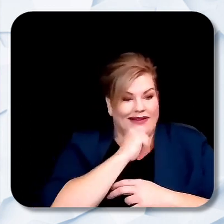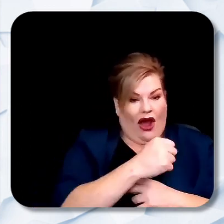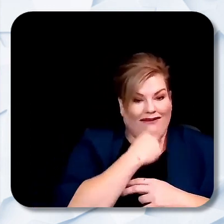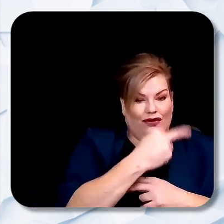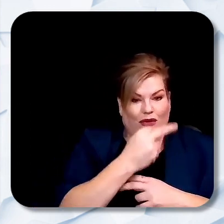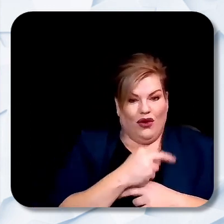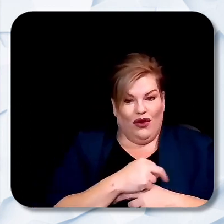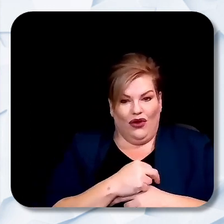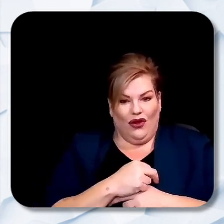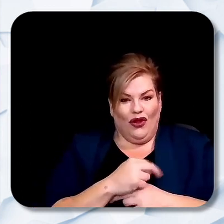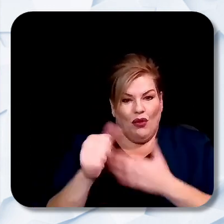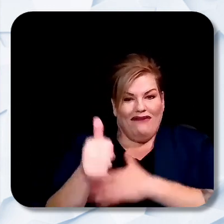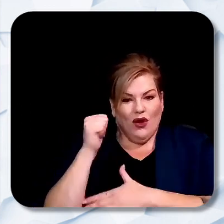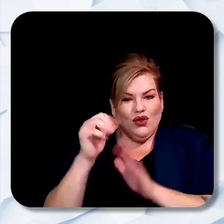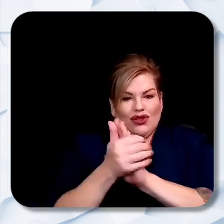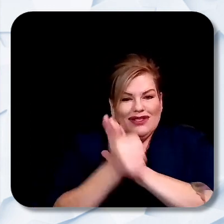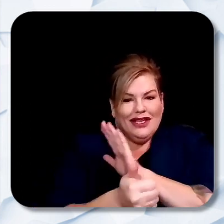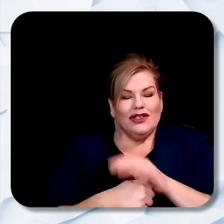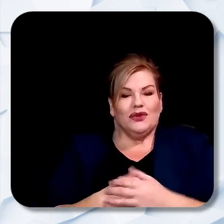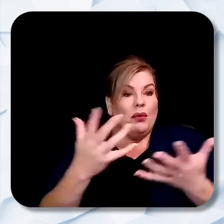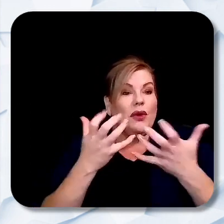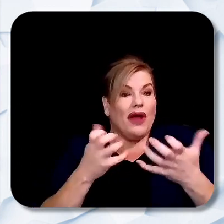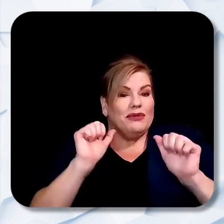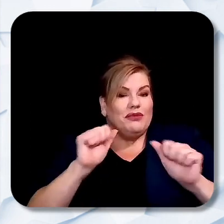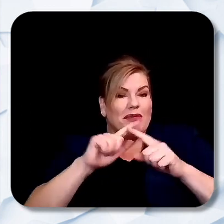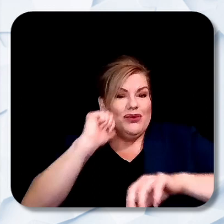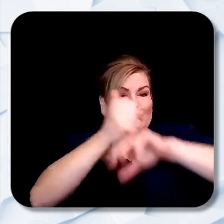but we also want them to go set. We want them to make a plan. Uh: it was brought up in some